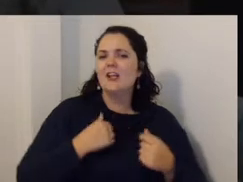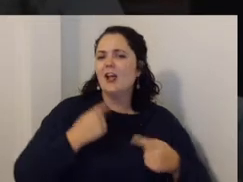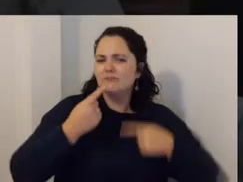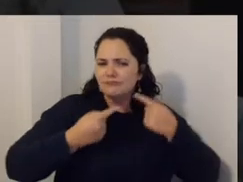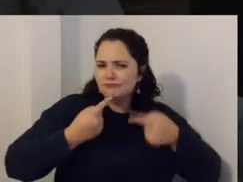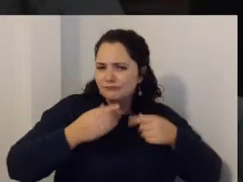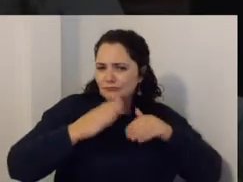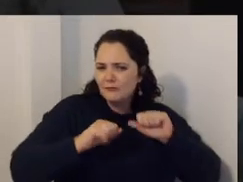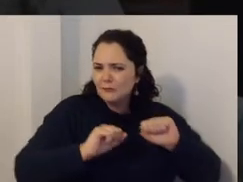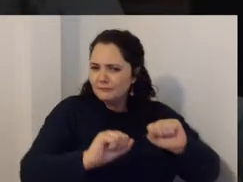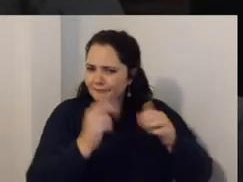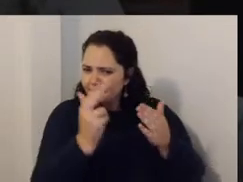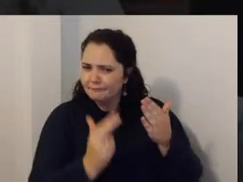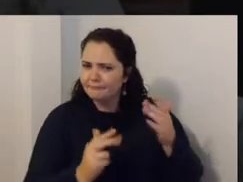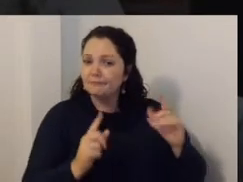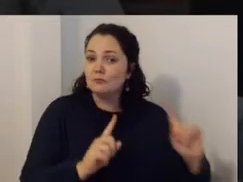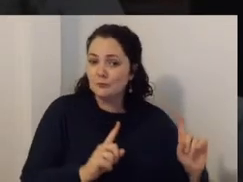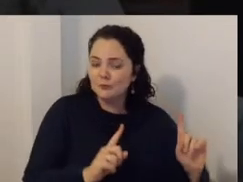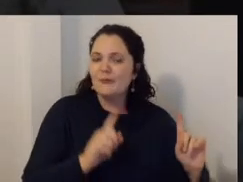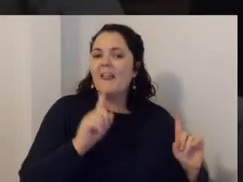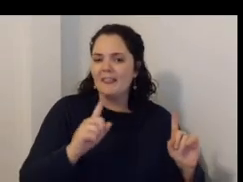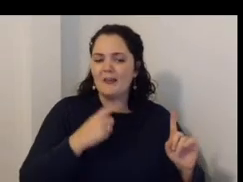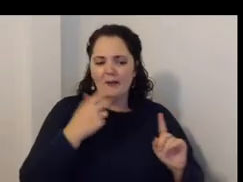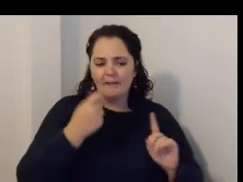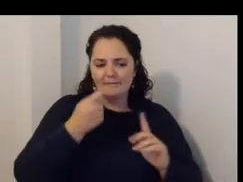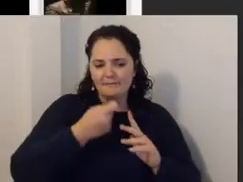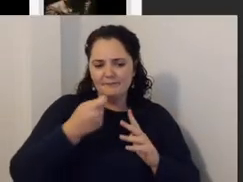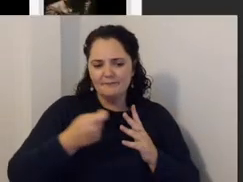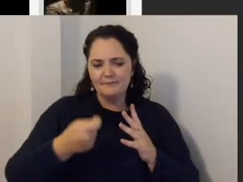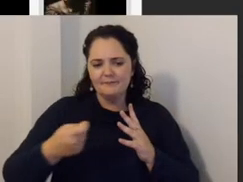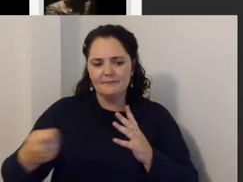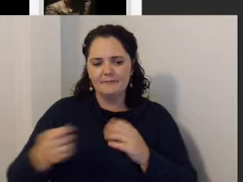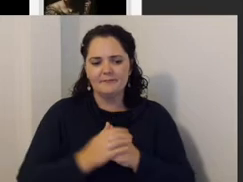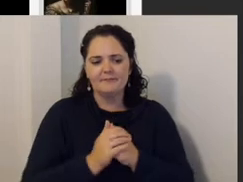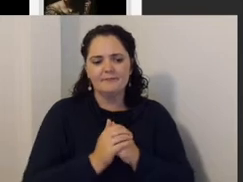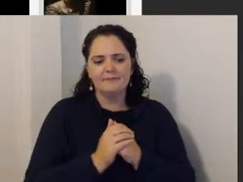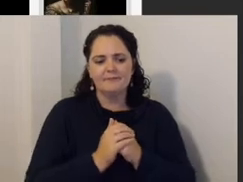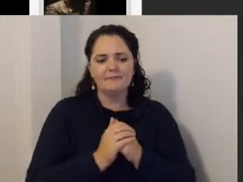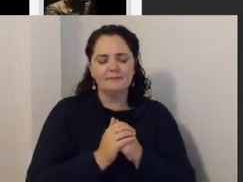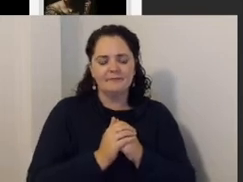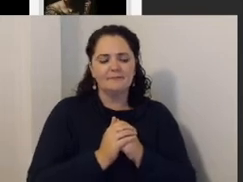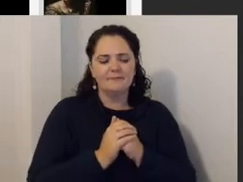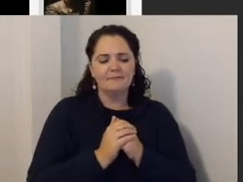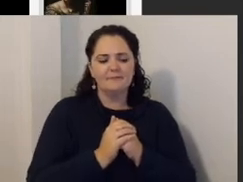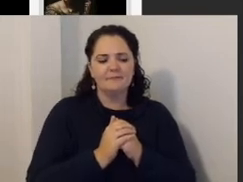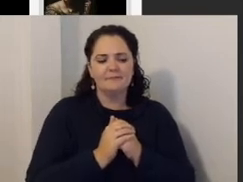paintings with you and then we'll get to uh to the demo and drawing alright now we're sharing